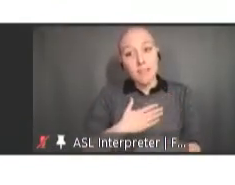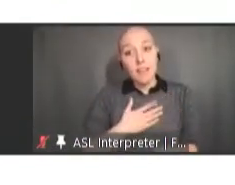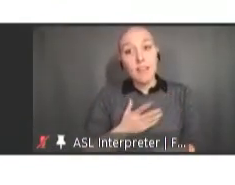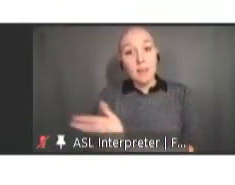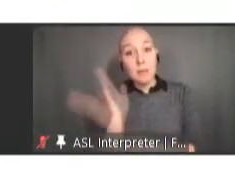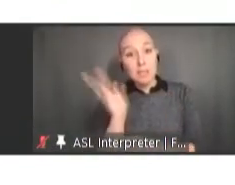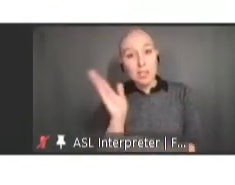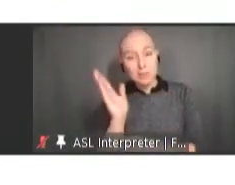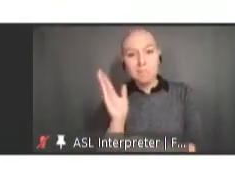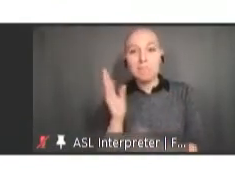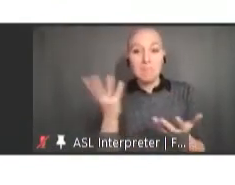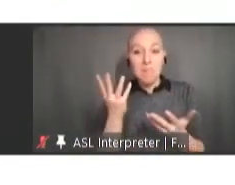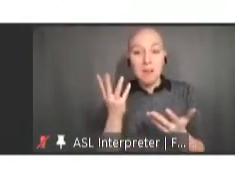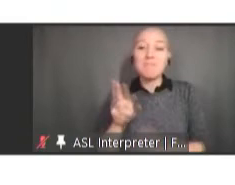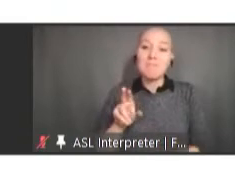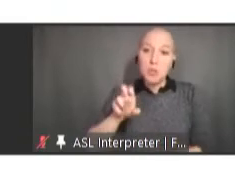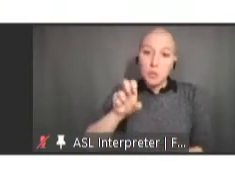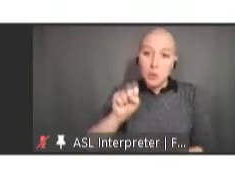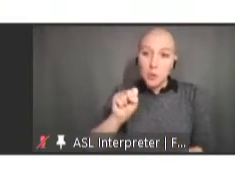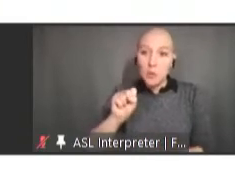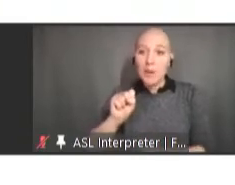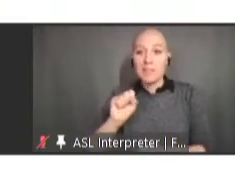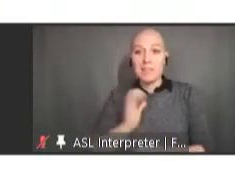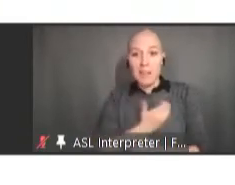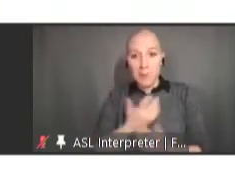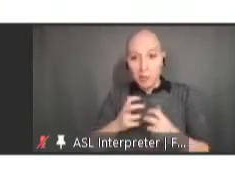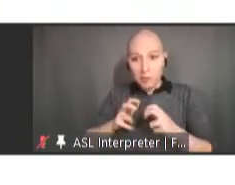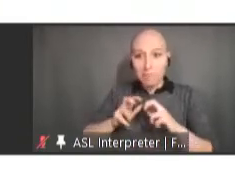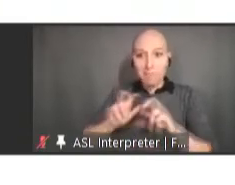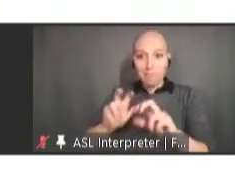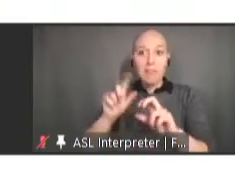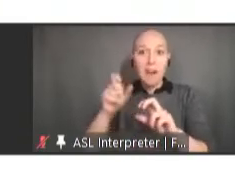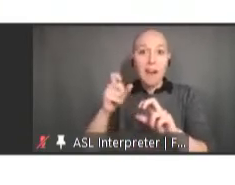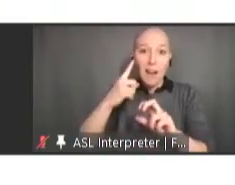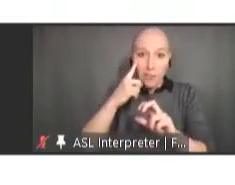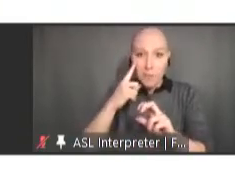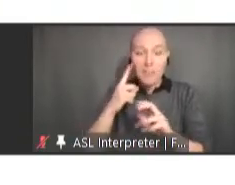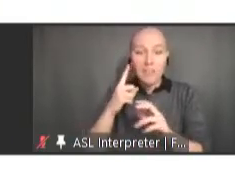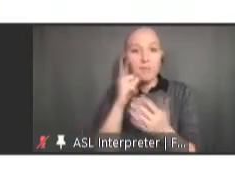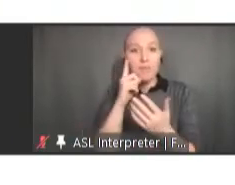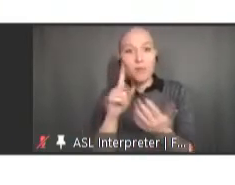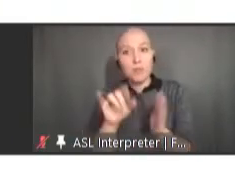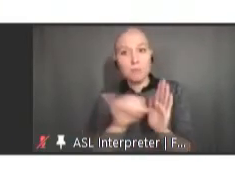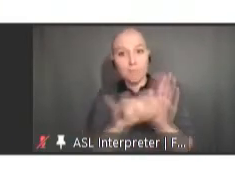to identify correlates of protection for our U.S. government-sponsored COVID-19 vaccines.